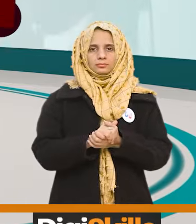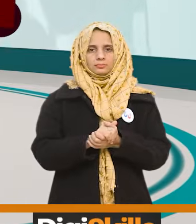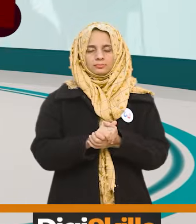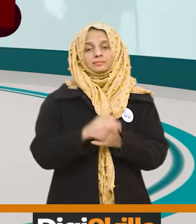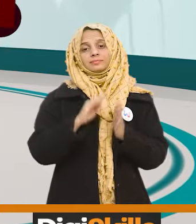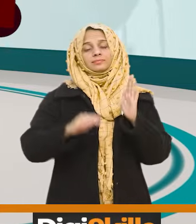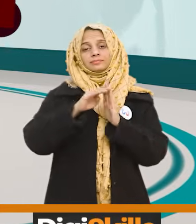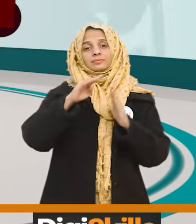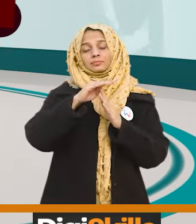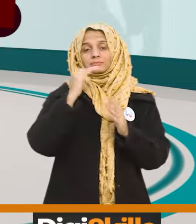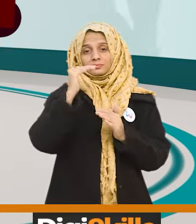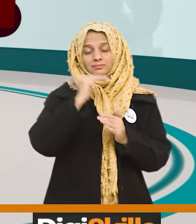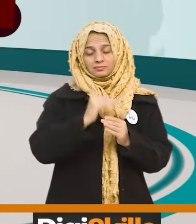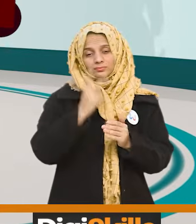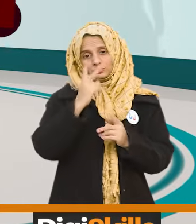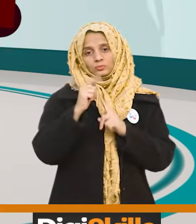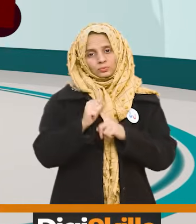It is very important to set milestones.